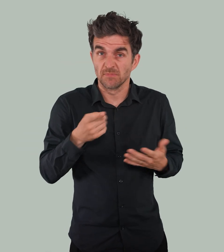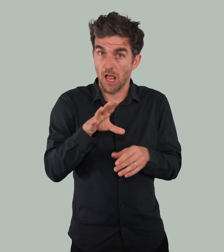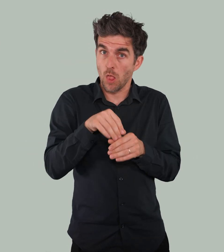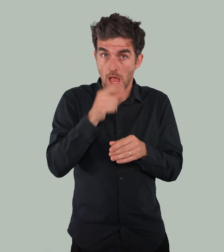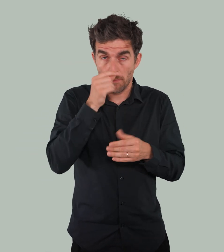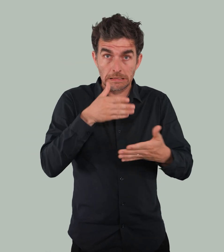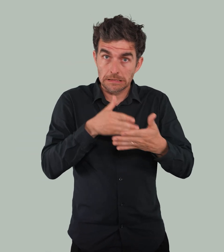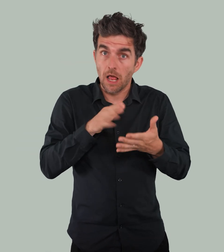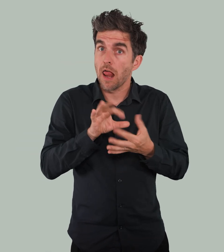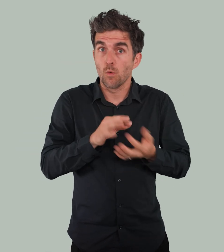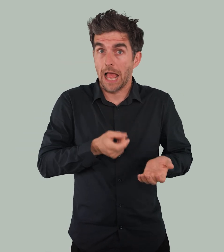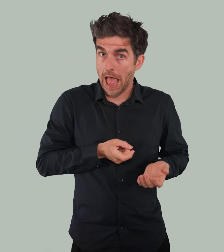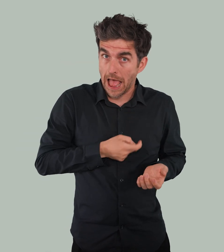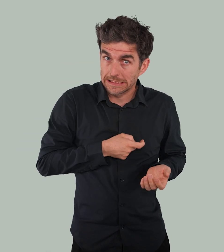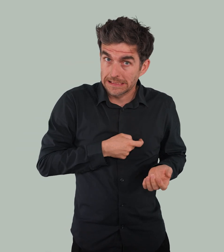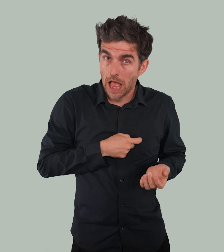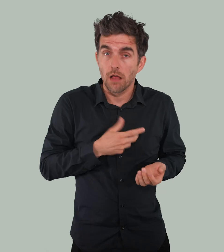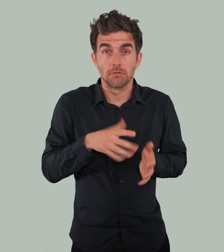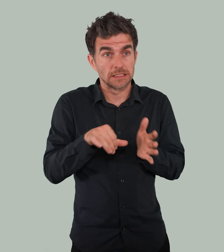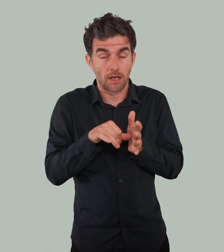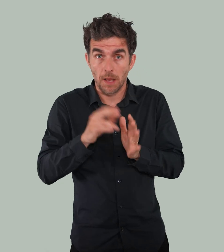This includes barriers such as anxiety, difficulties with